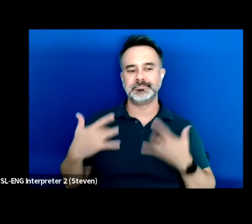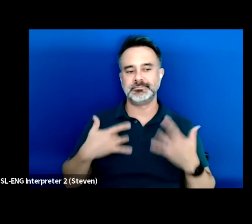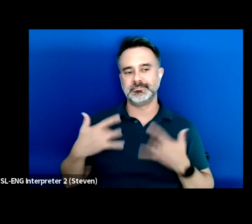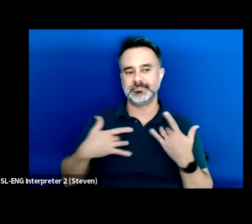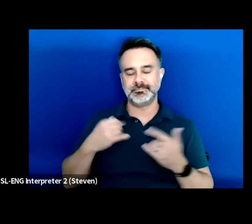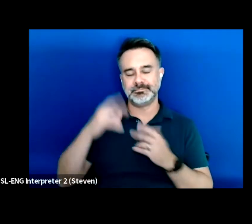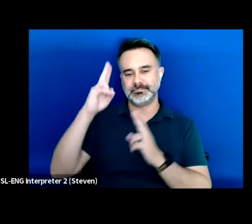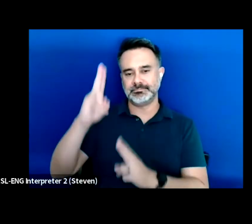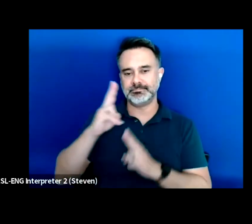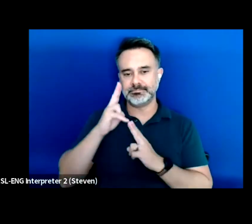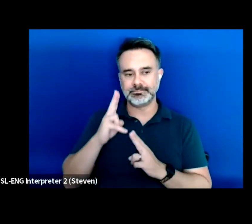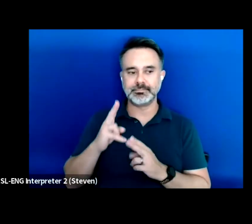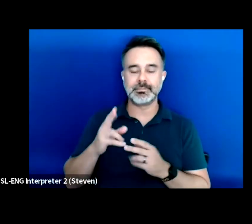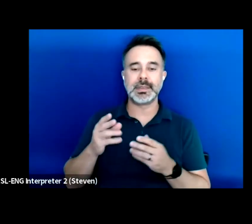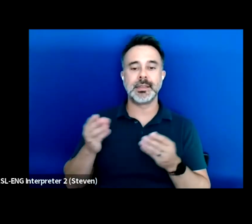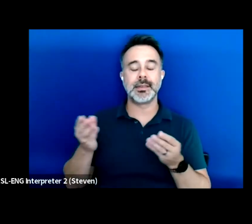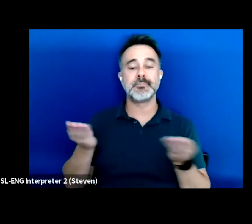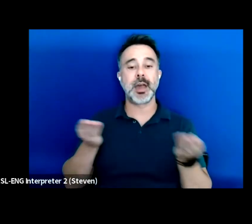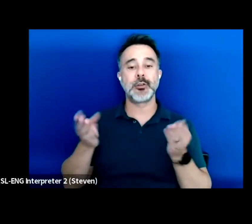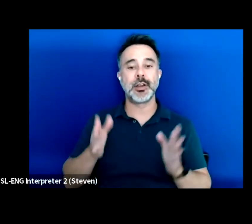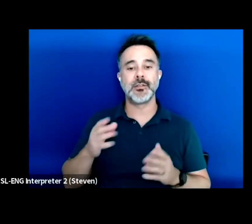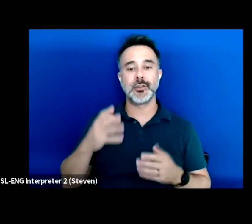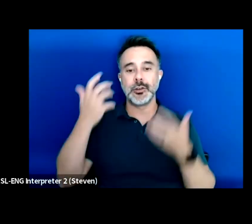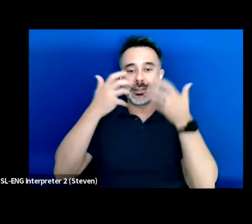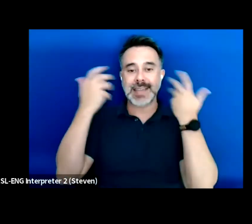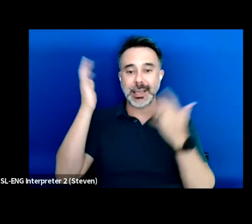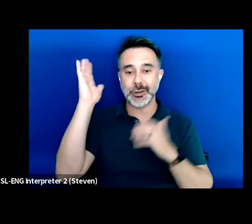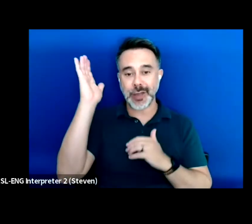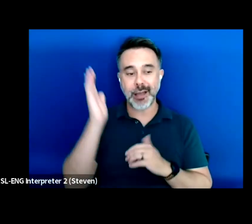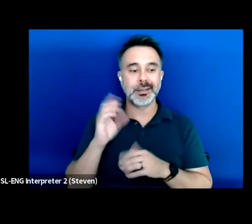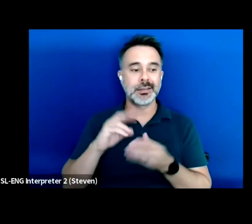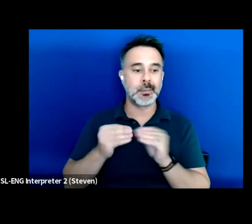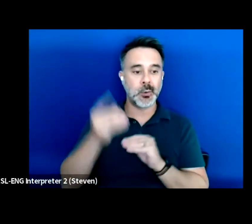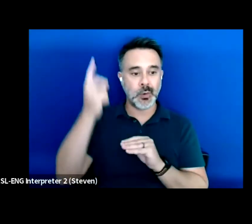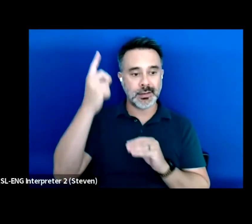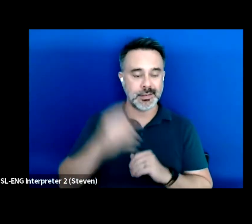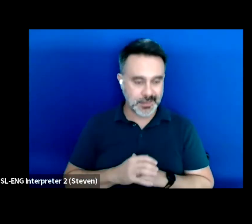I'm a writer, graphic novelist, and television writer.